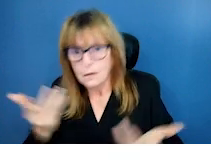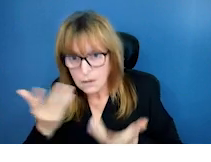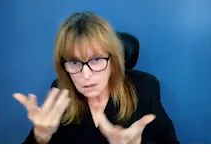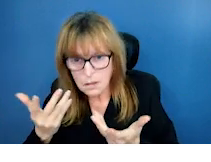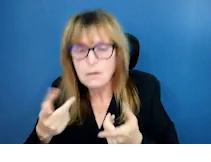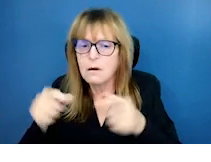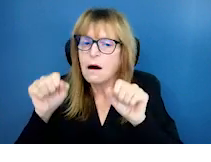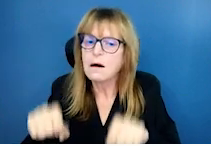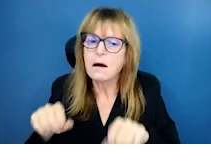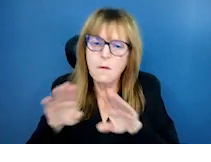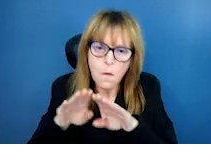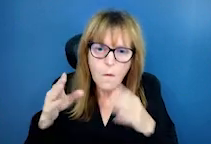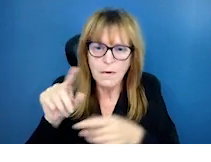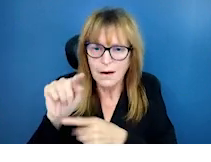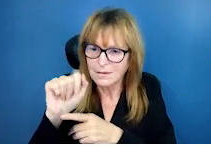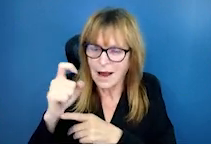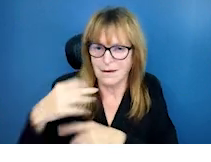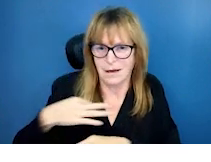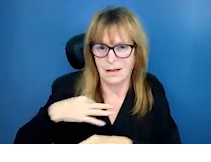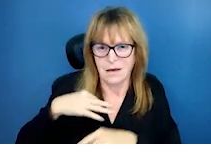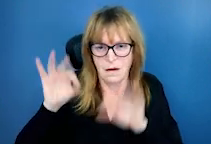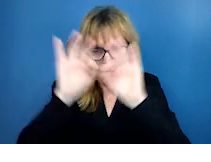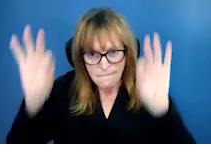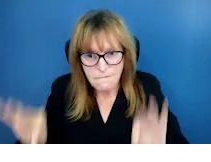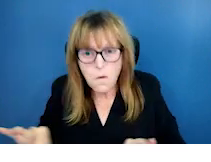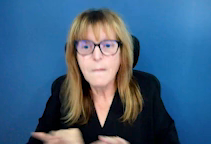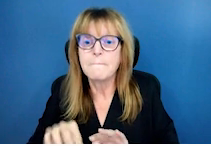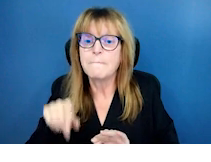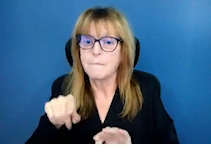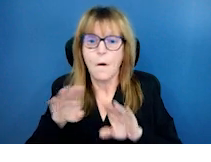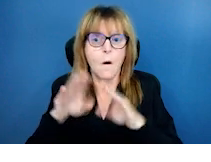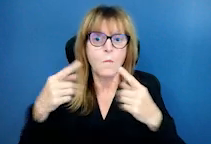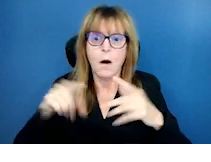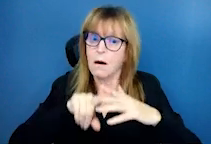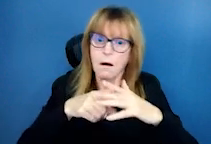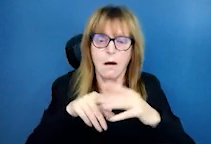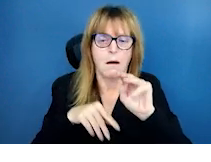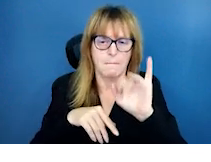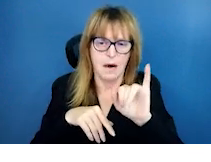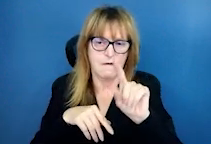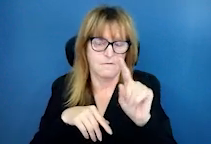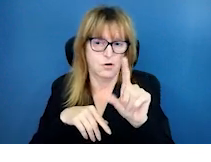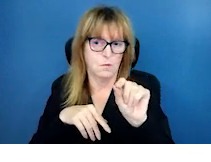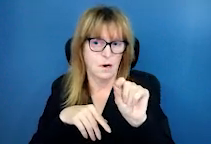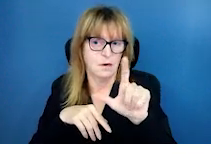sure that you apply before June 30, 2024. Once your application is reviewed, you’ll get a determination letter